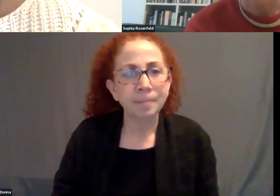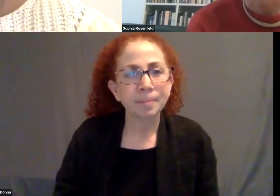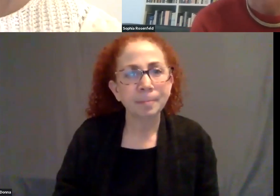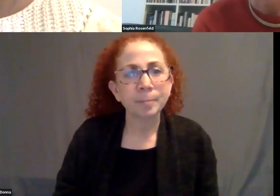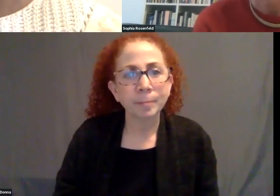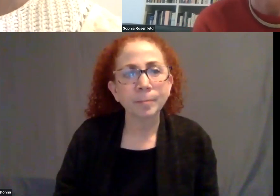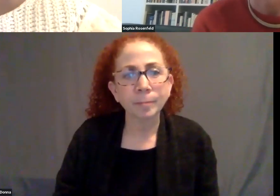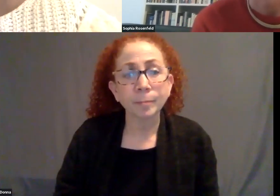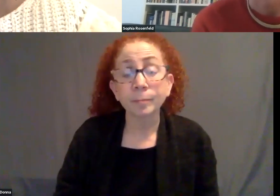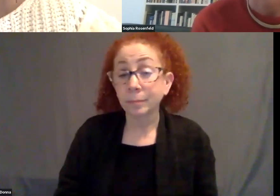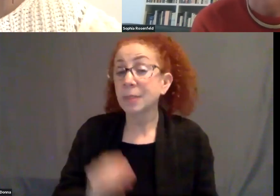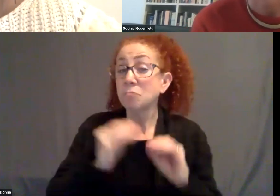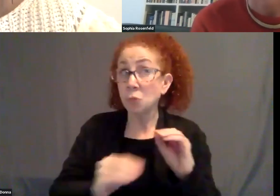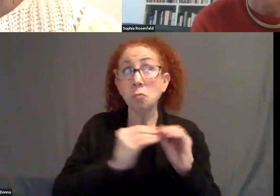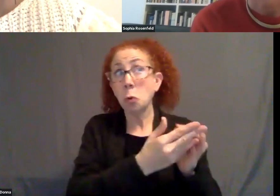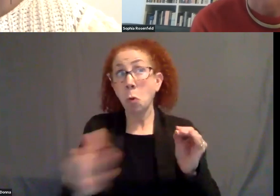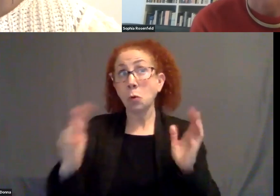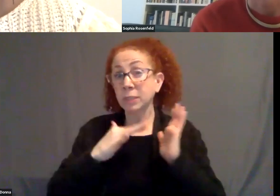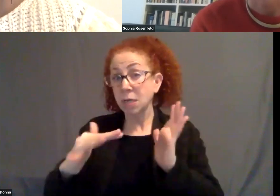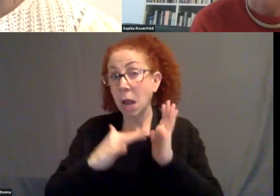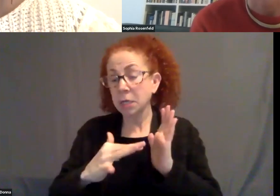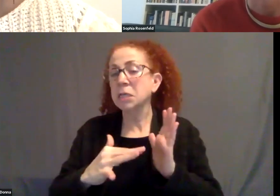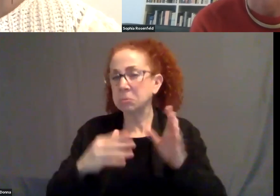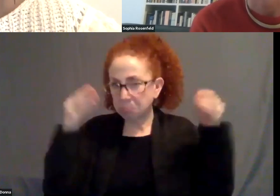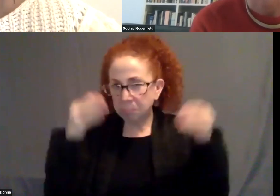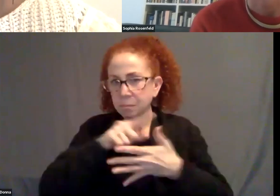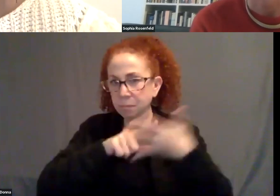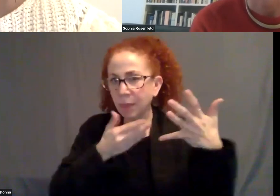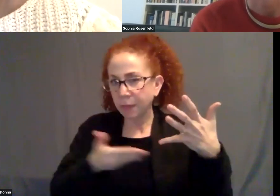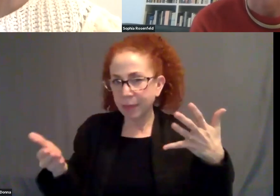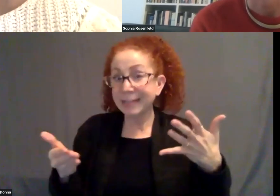More and more studies are, right? And especially those that are being done on children outside